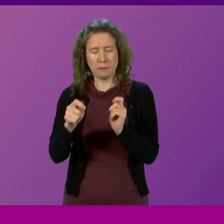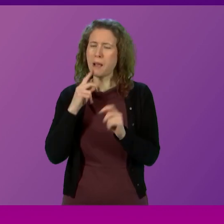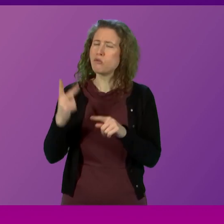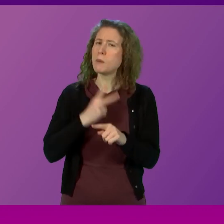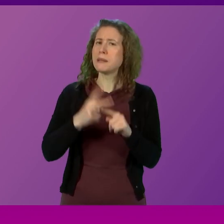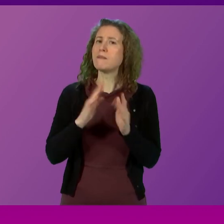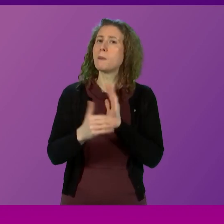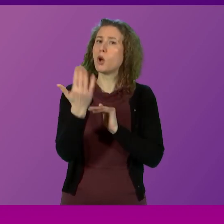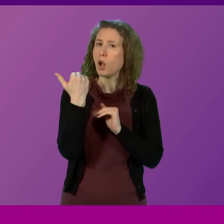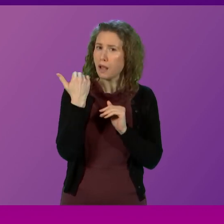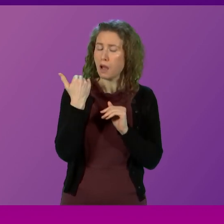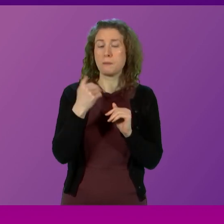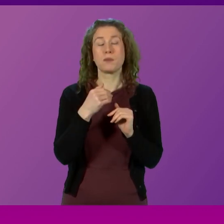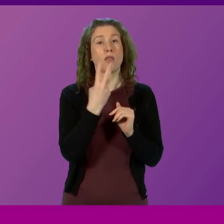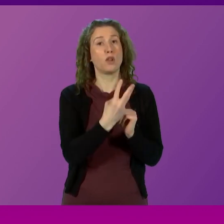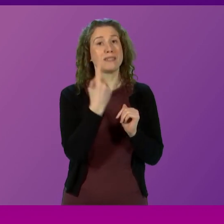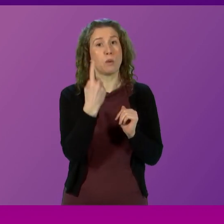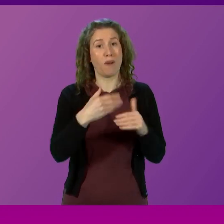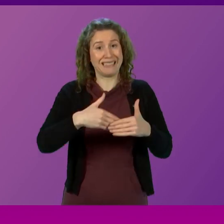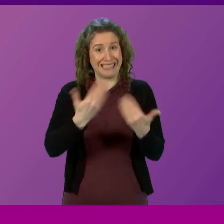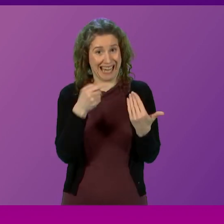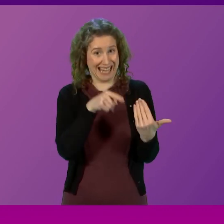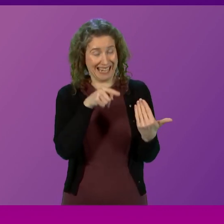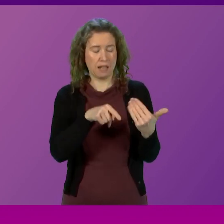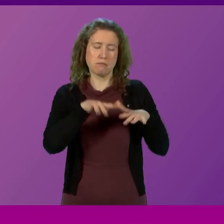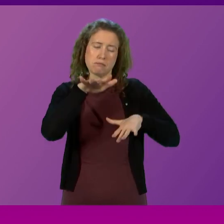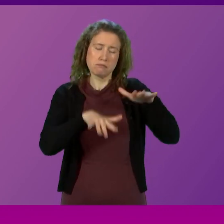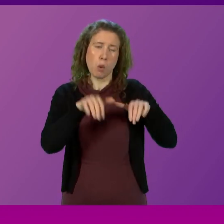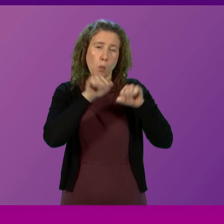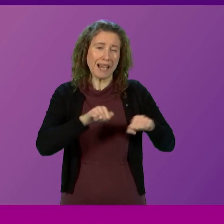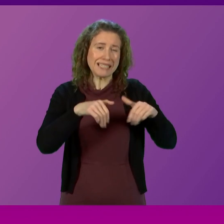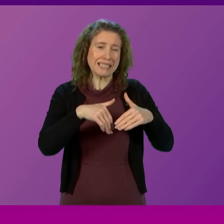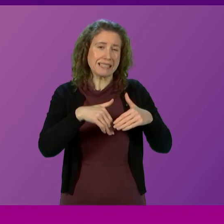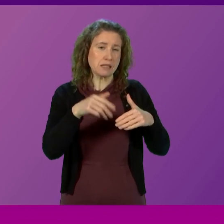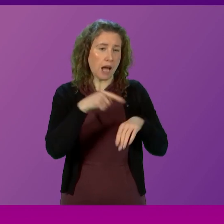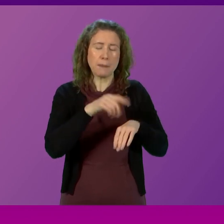made earlier: for the 31-day standard, the median waiting time is not 31 days